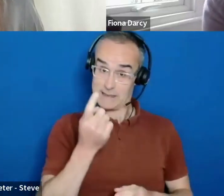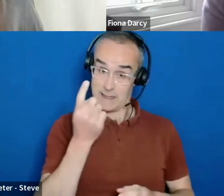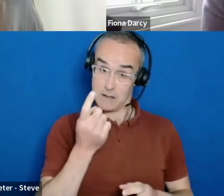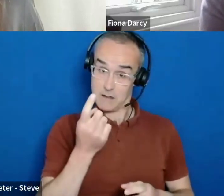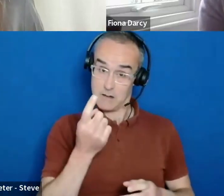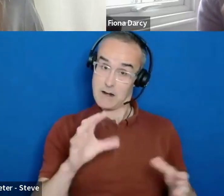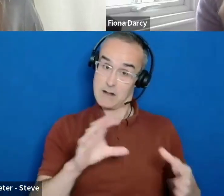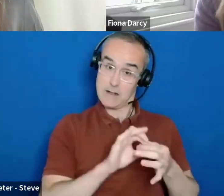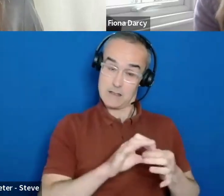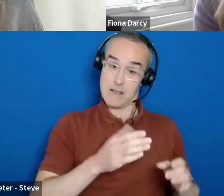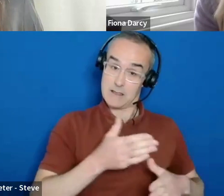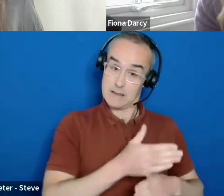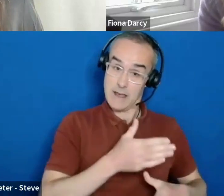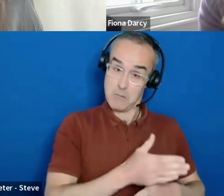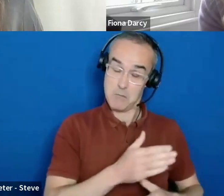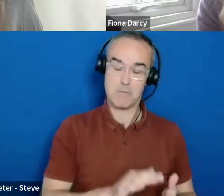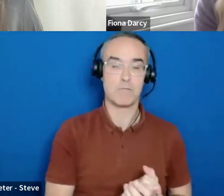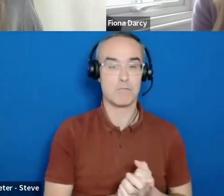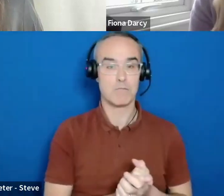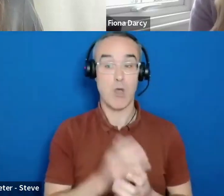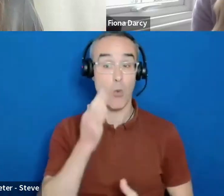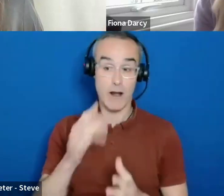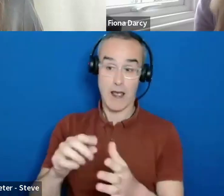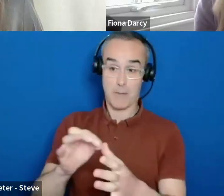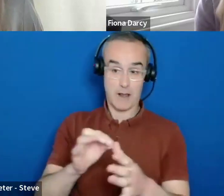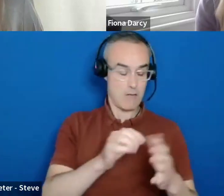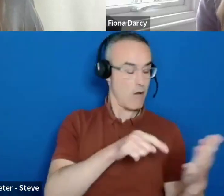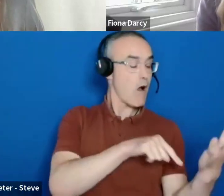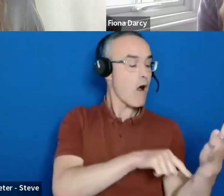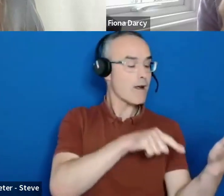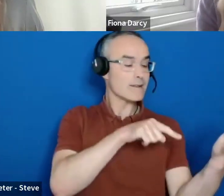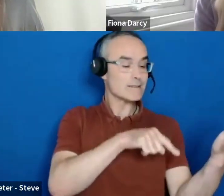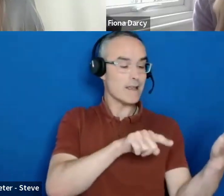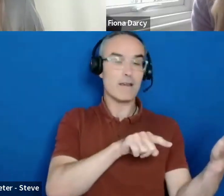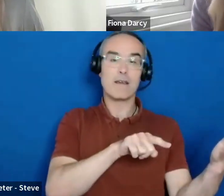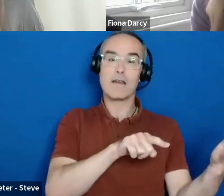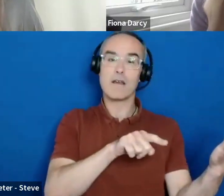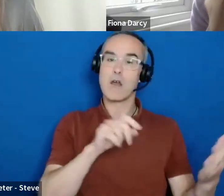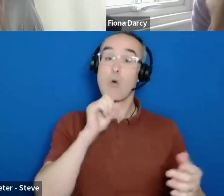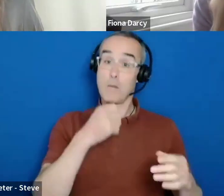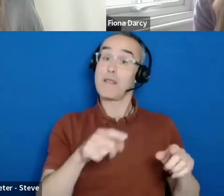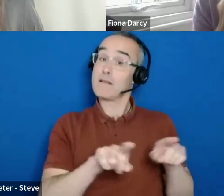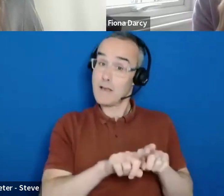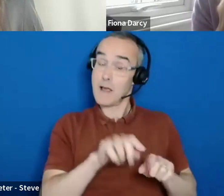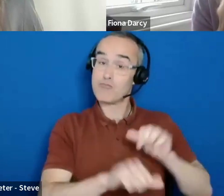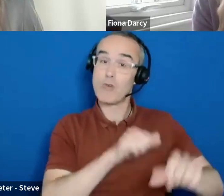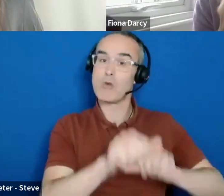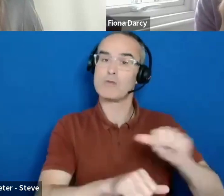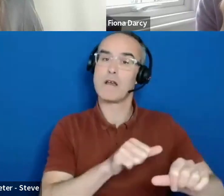we see an application that has been ticked, it goes through the exact same process. However, for DCMS at least,